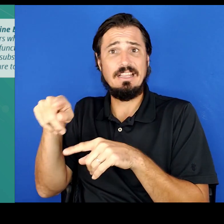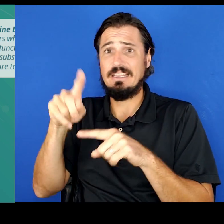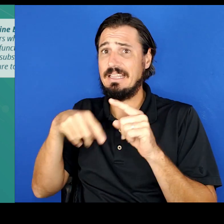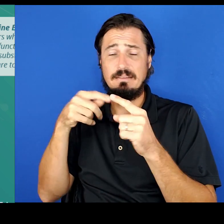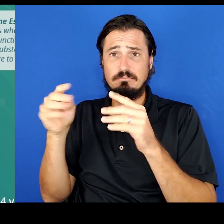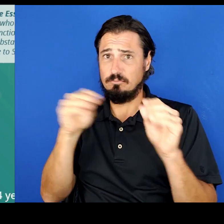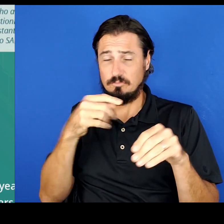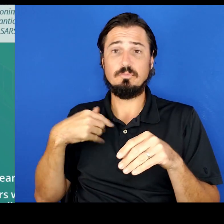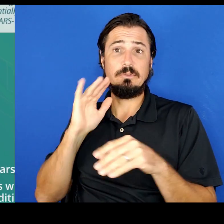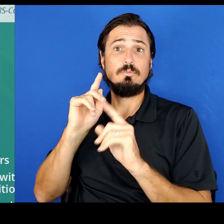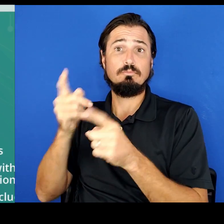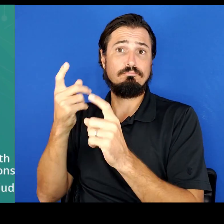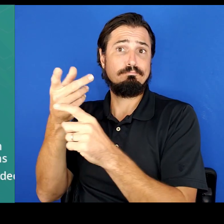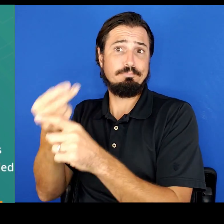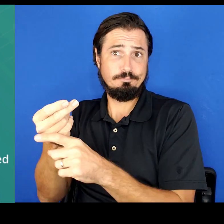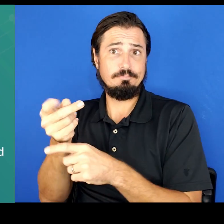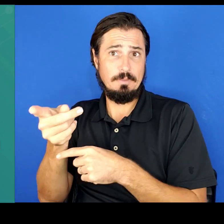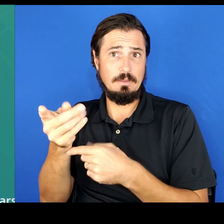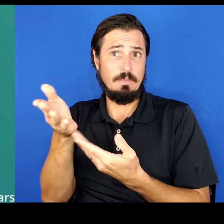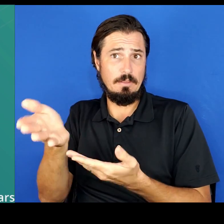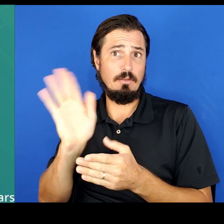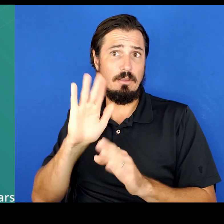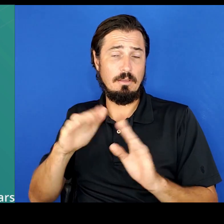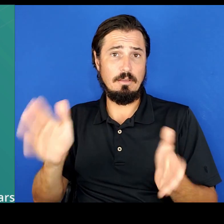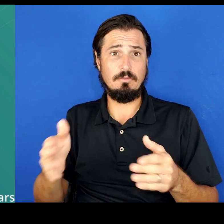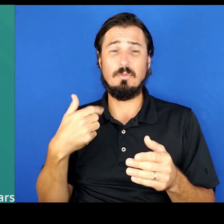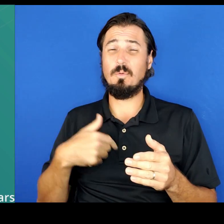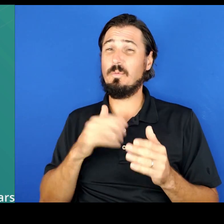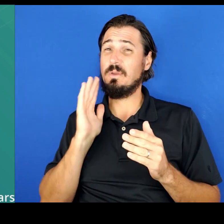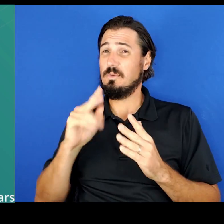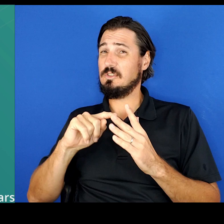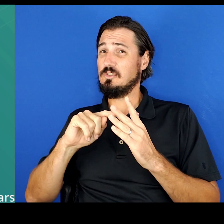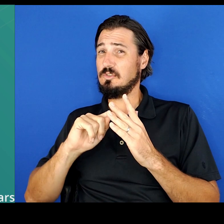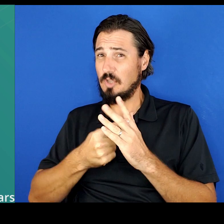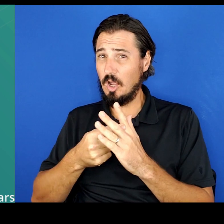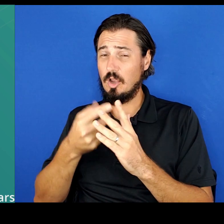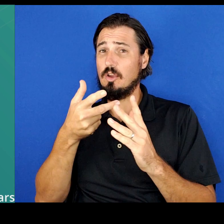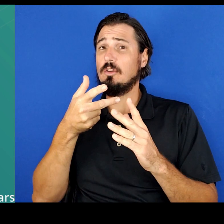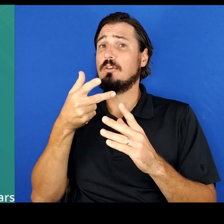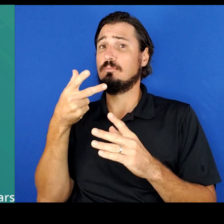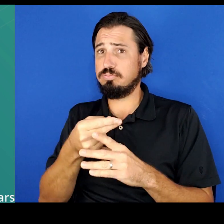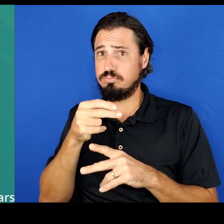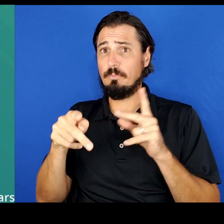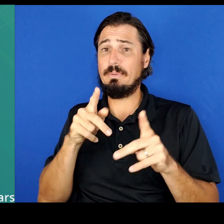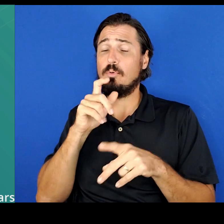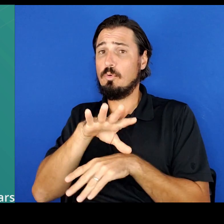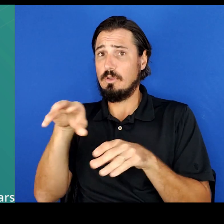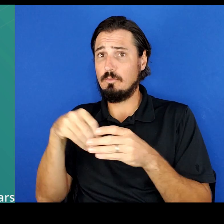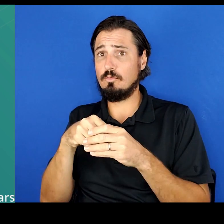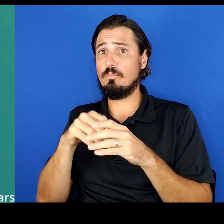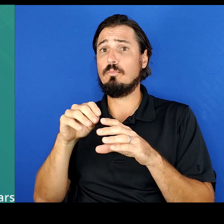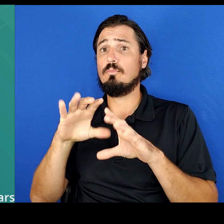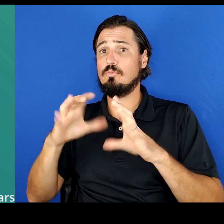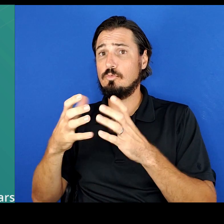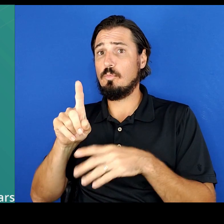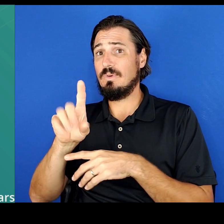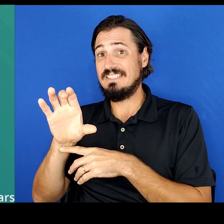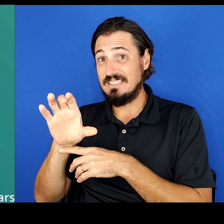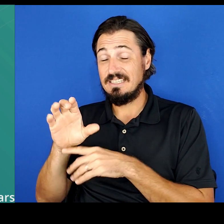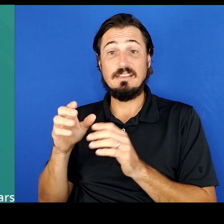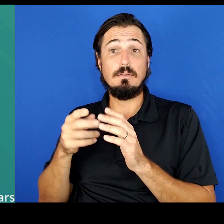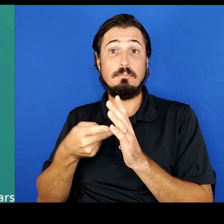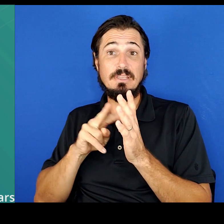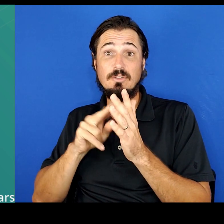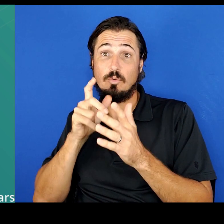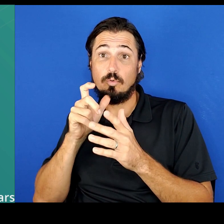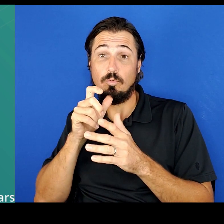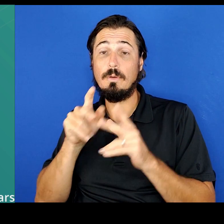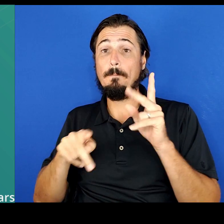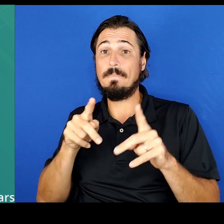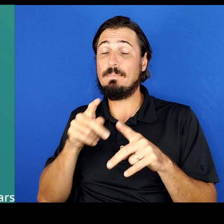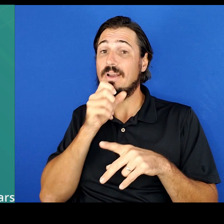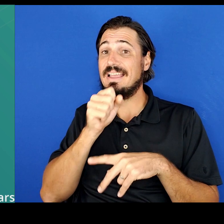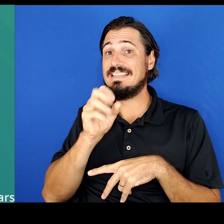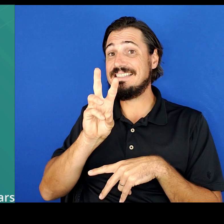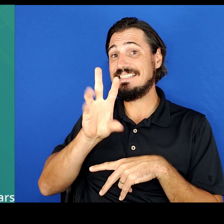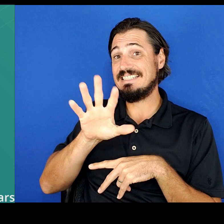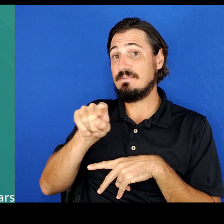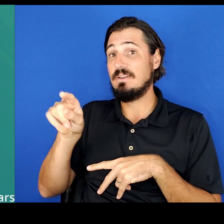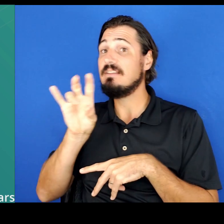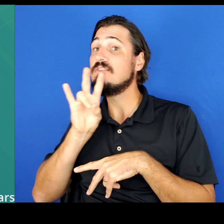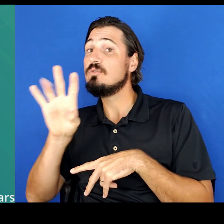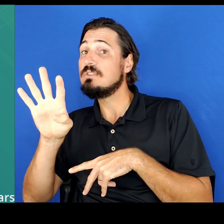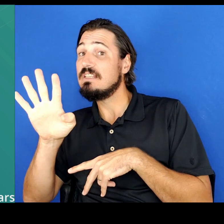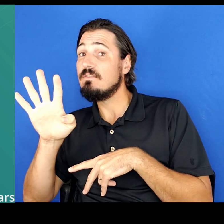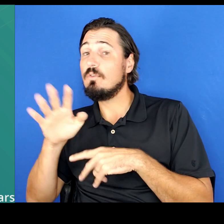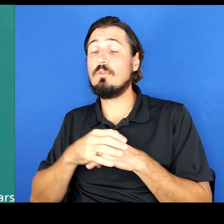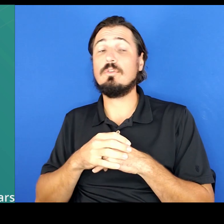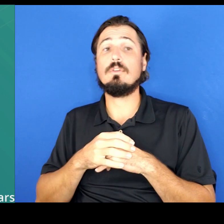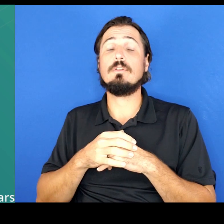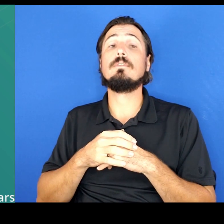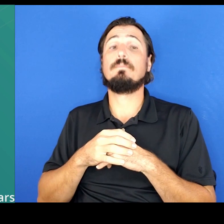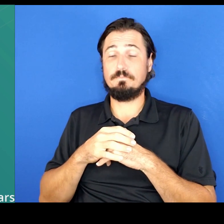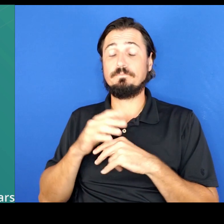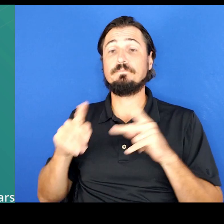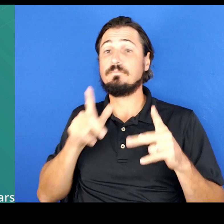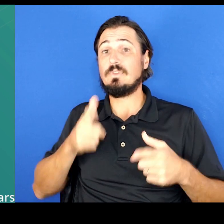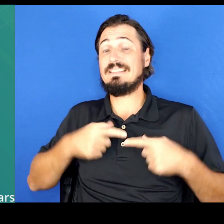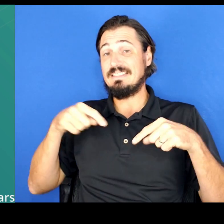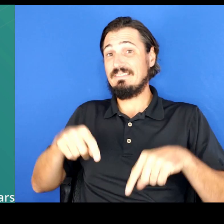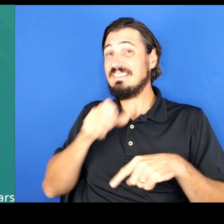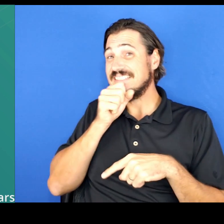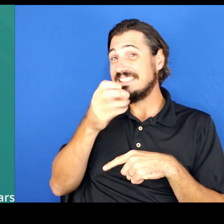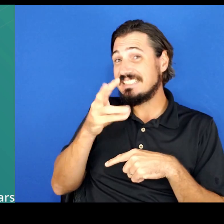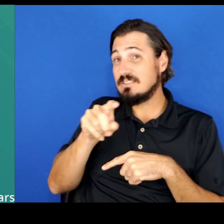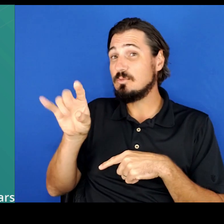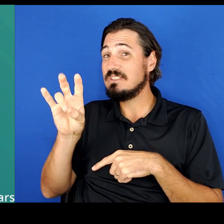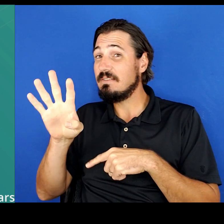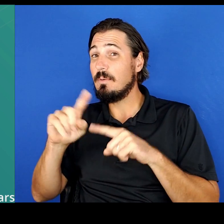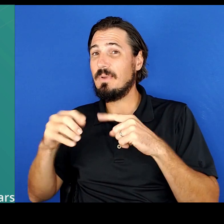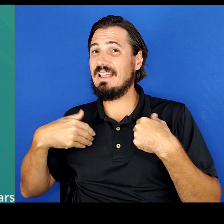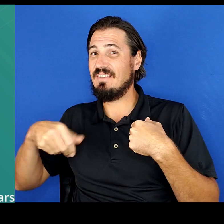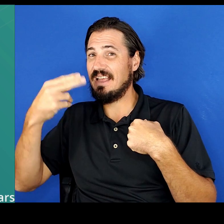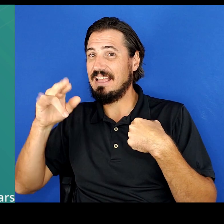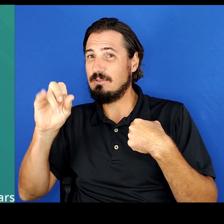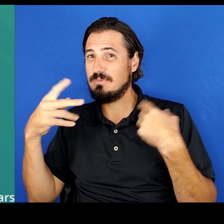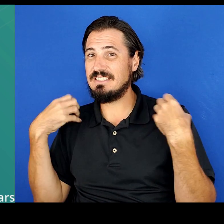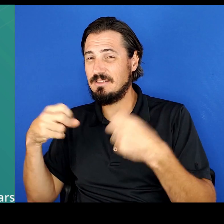We expect to move into Phase 1c as soon as vaccine supply allows. This will expand the eligible group to include residents aged 65-74, residents 16-64 with high-risk health conditions, and all